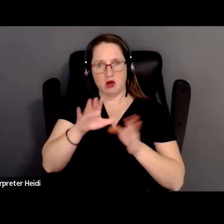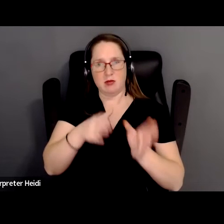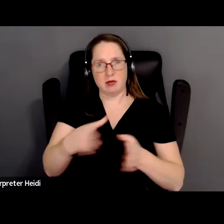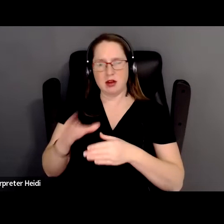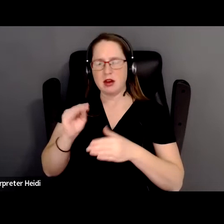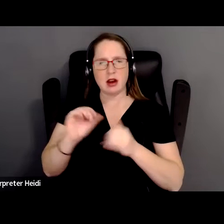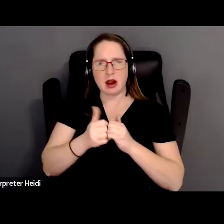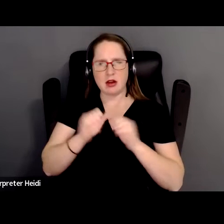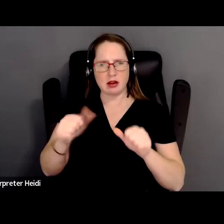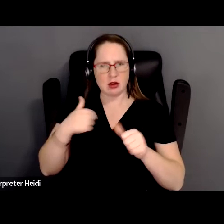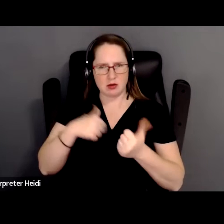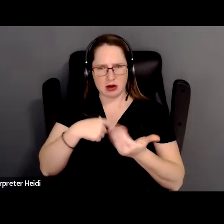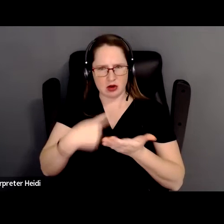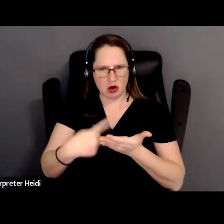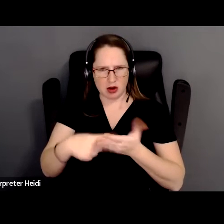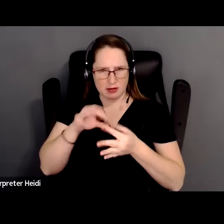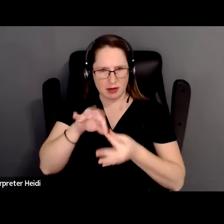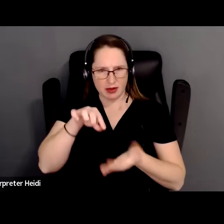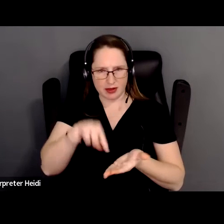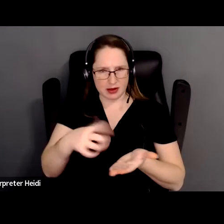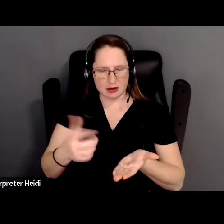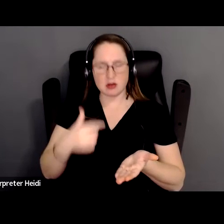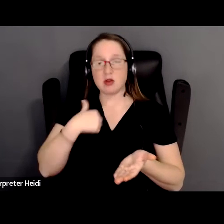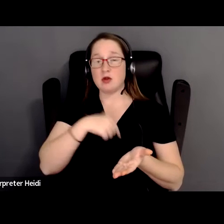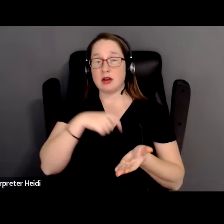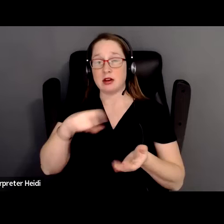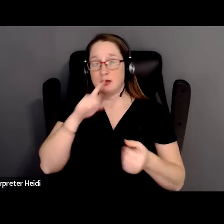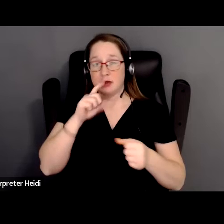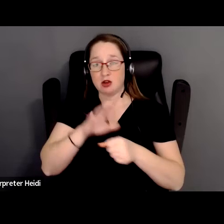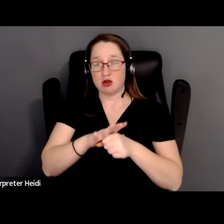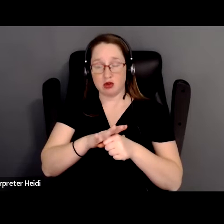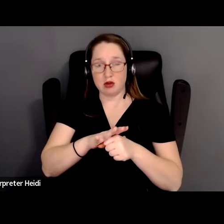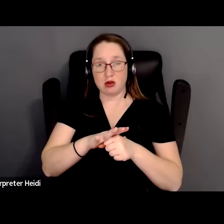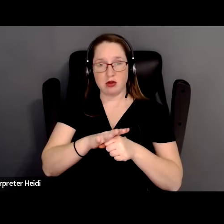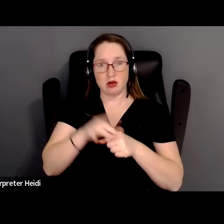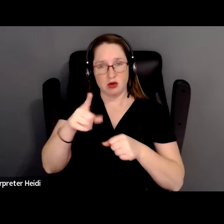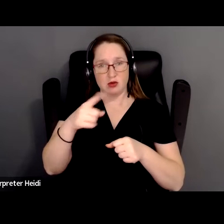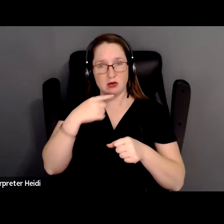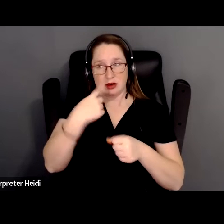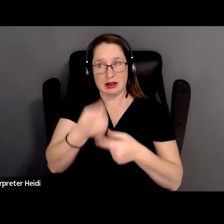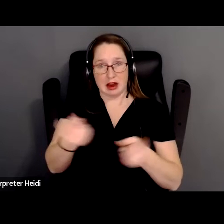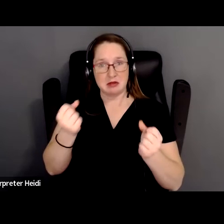how can we talk about this while we need to make sure that you tell as many people as you can about